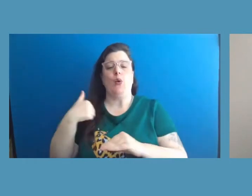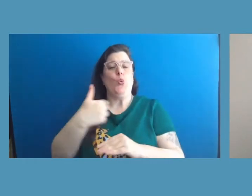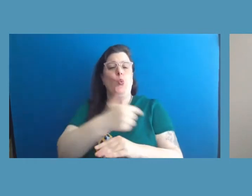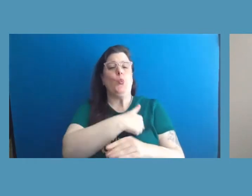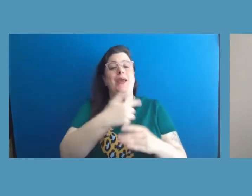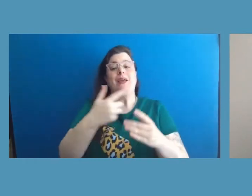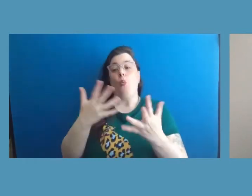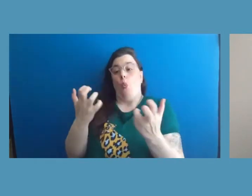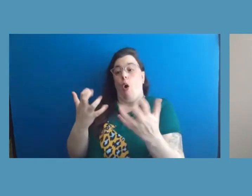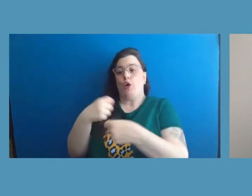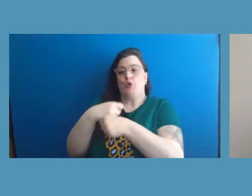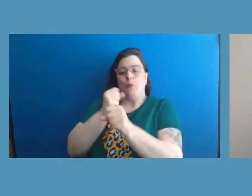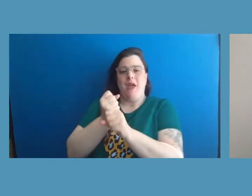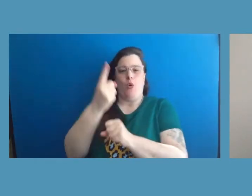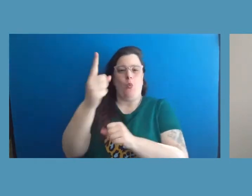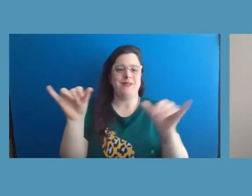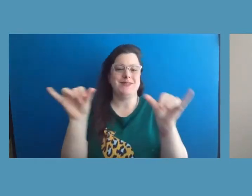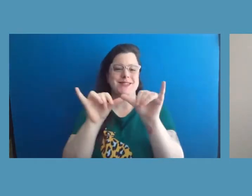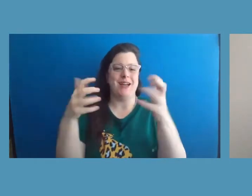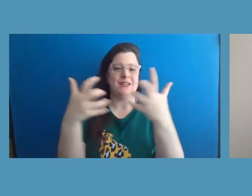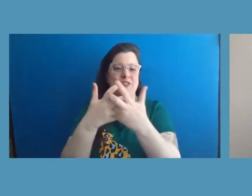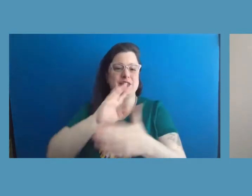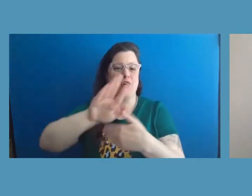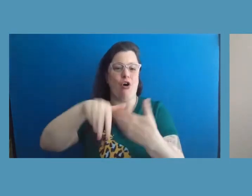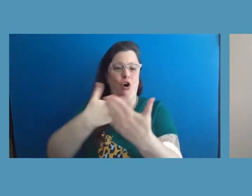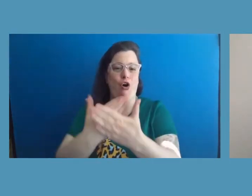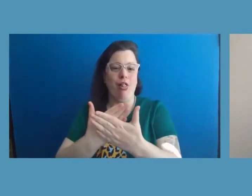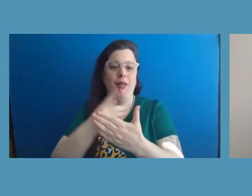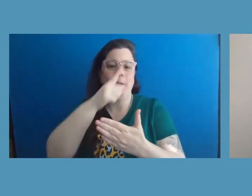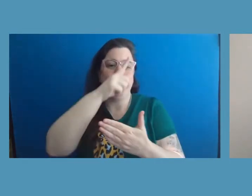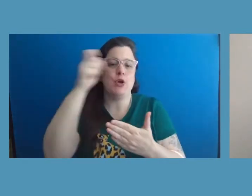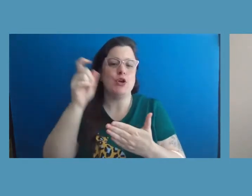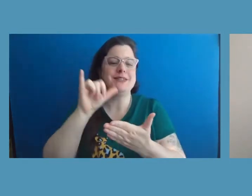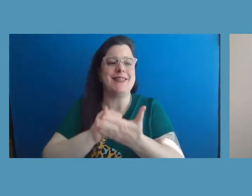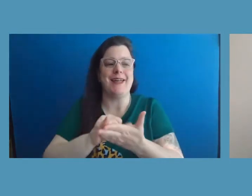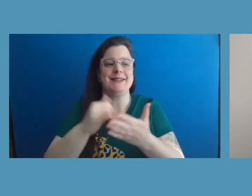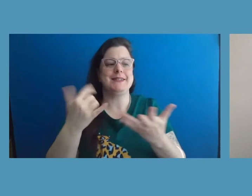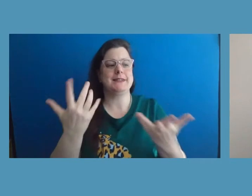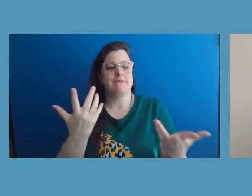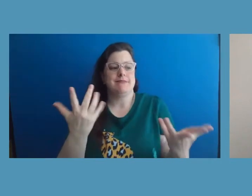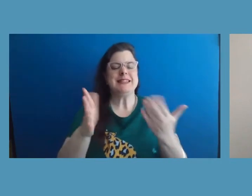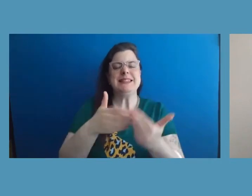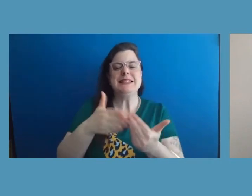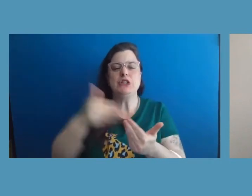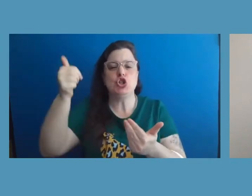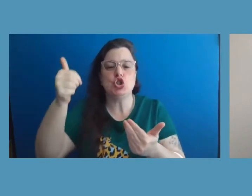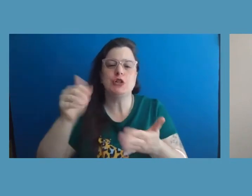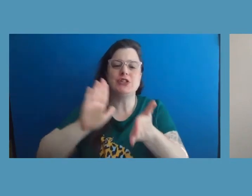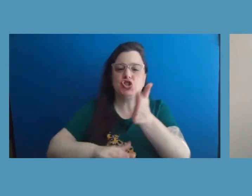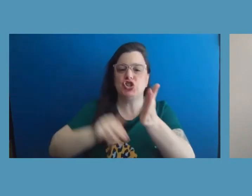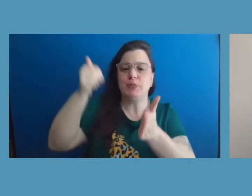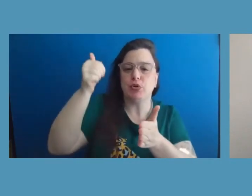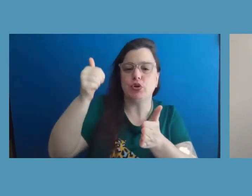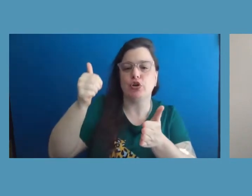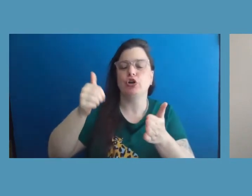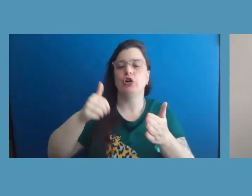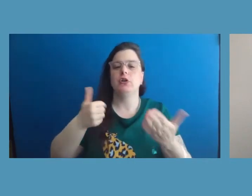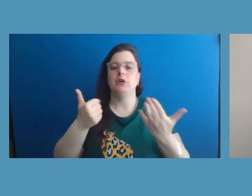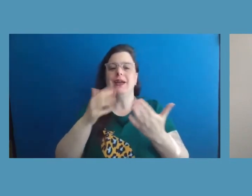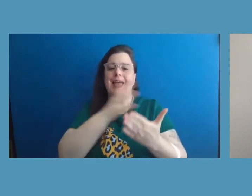What the individual needs, we want to make sure it is not a one-size-fits-all solution.